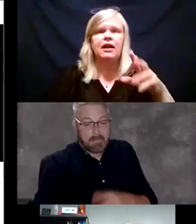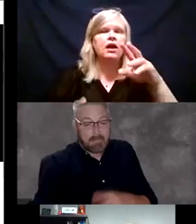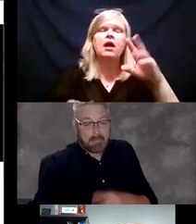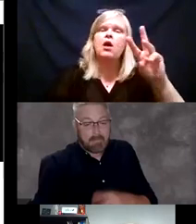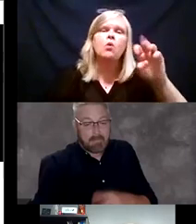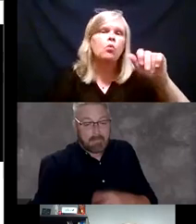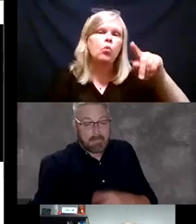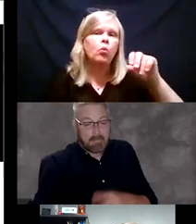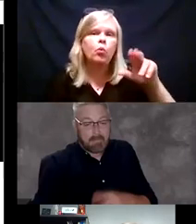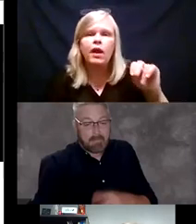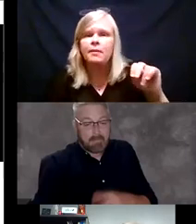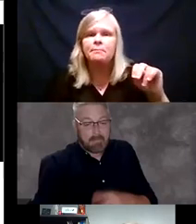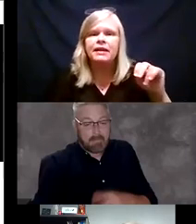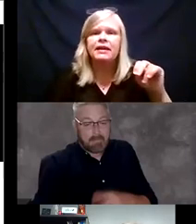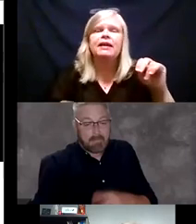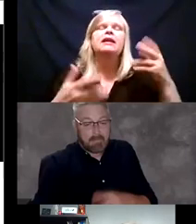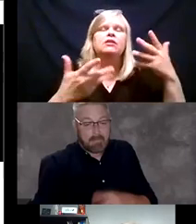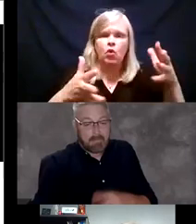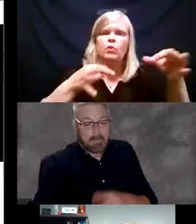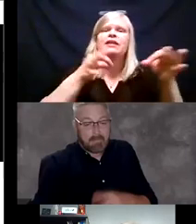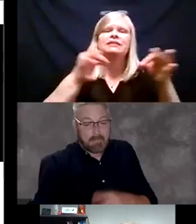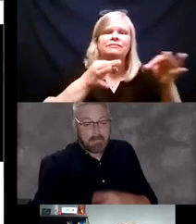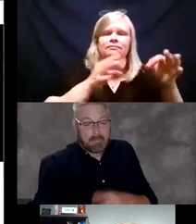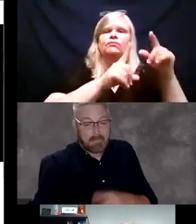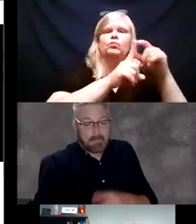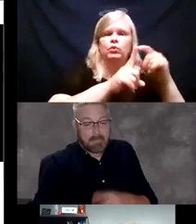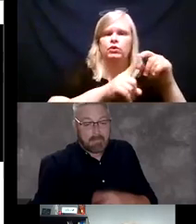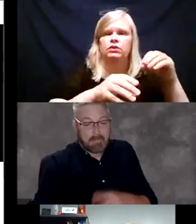DEFINED TERM IN THE IOWA CODE. DID DOESN'T MEAN JUST ANY WEAPON